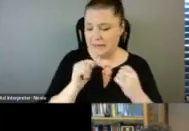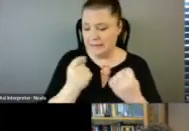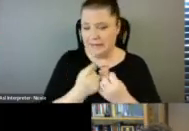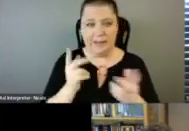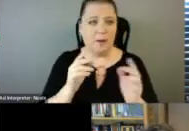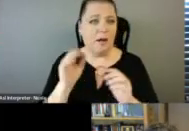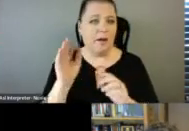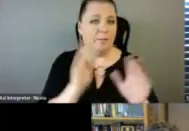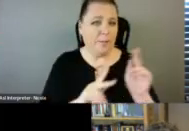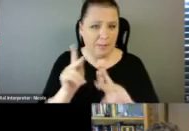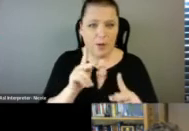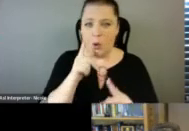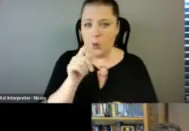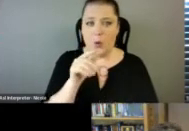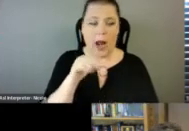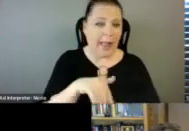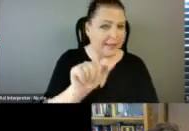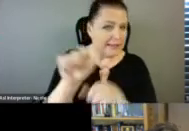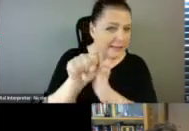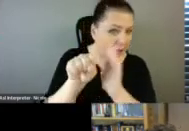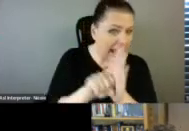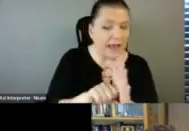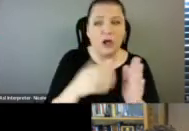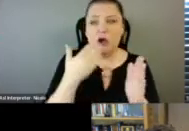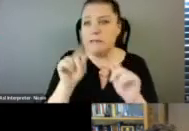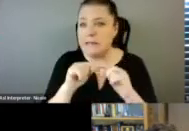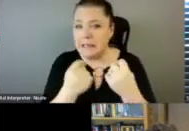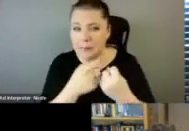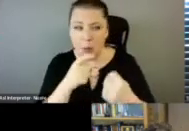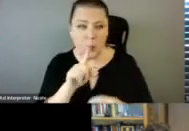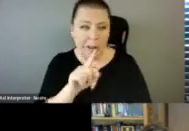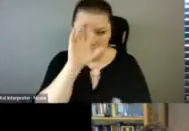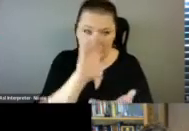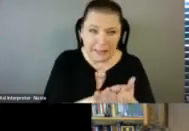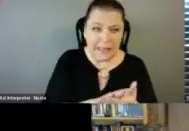community, who are just passionate about what they believe, dedicated, and have